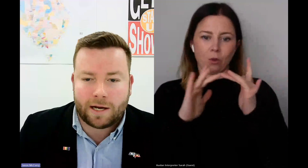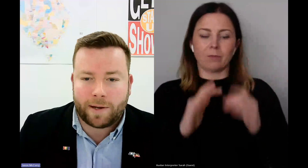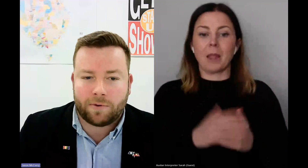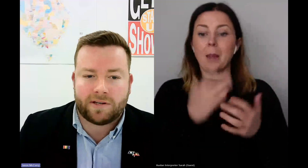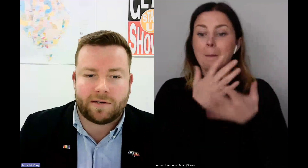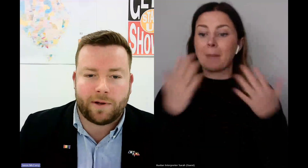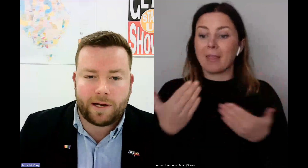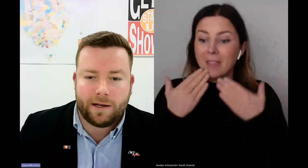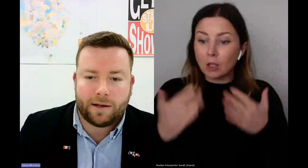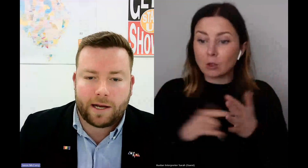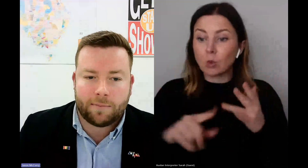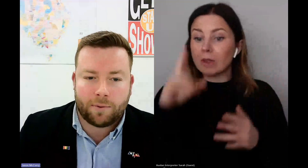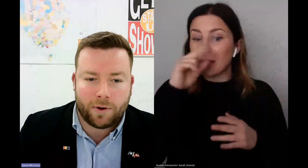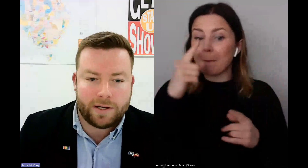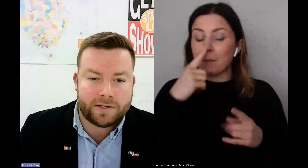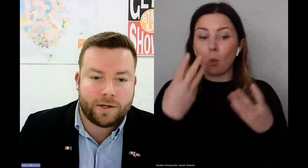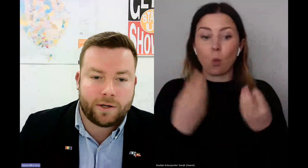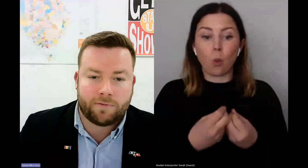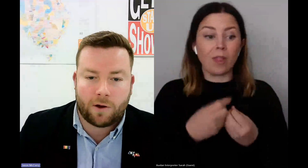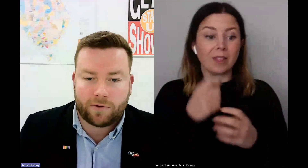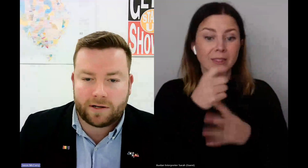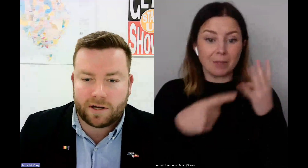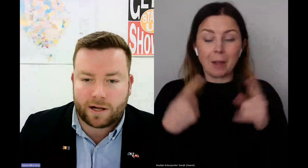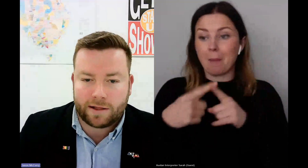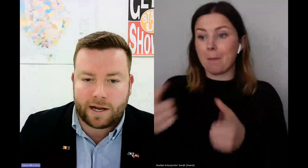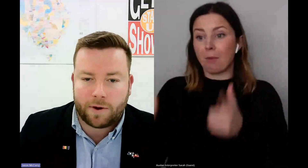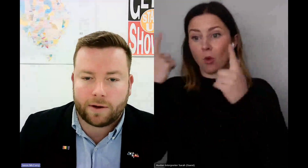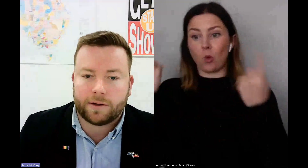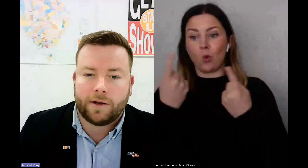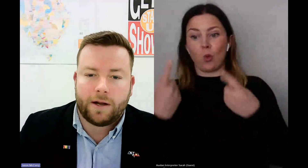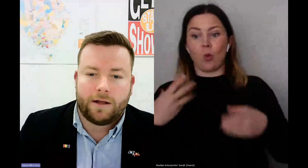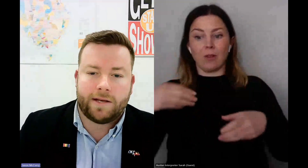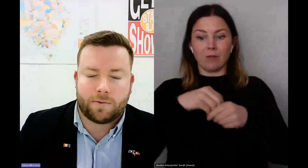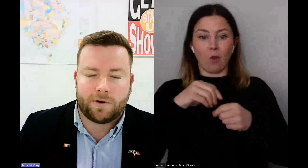the young people with disability and employers who are involved in designing the network this would